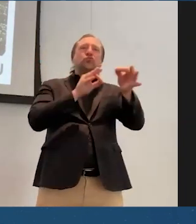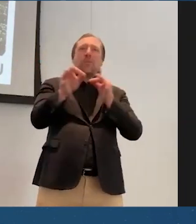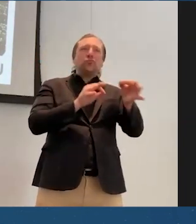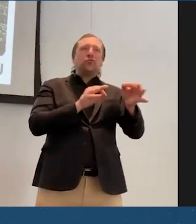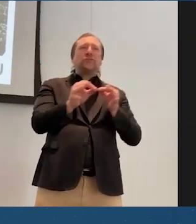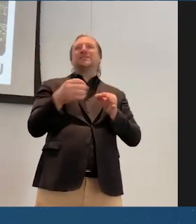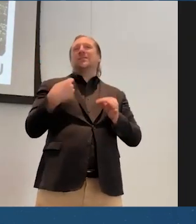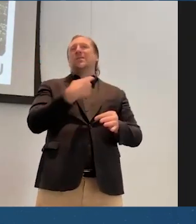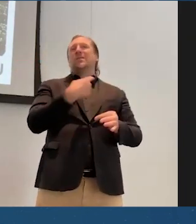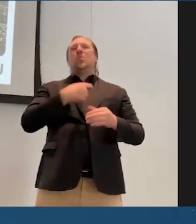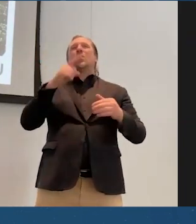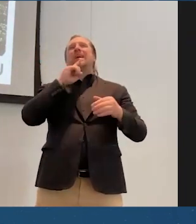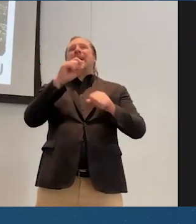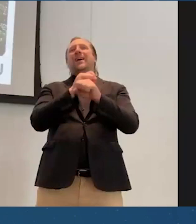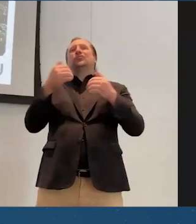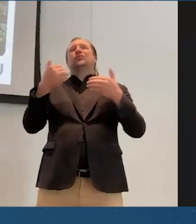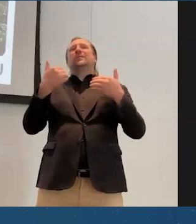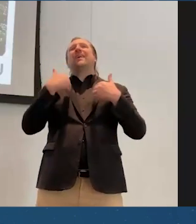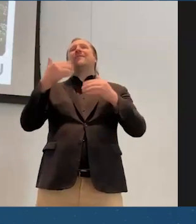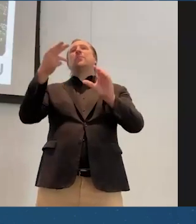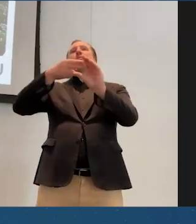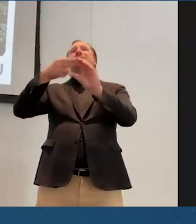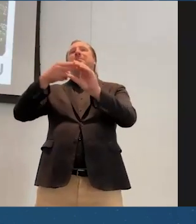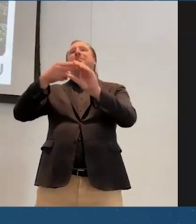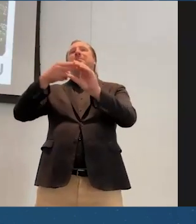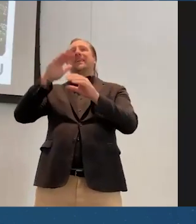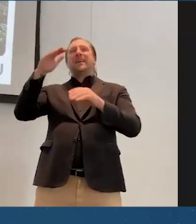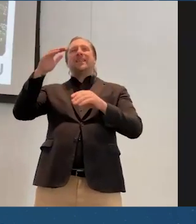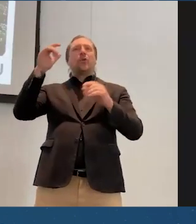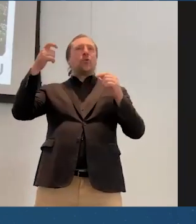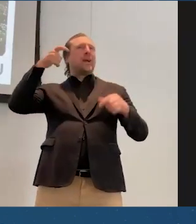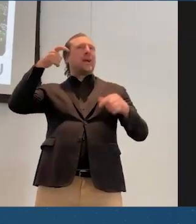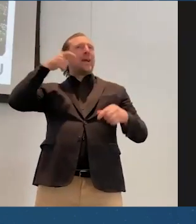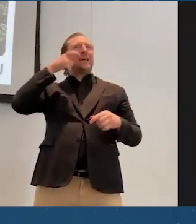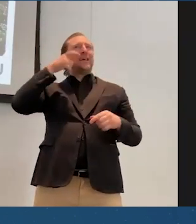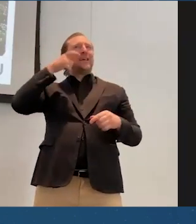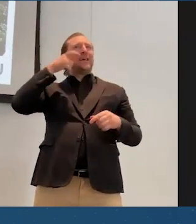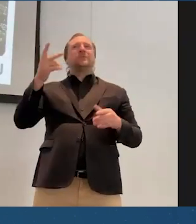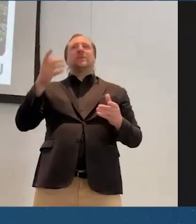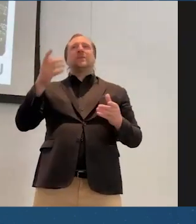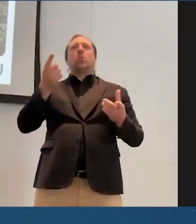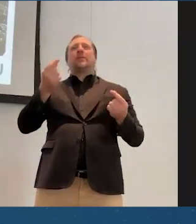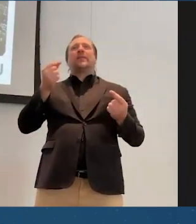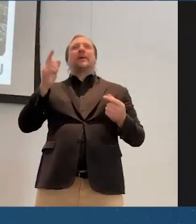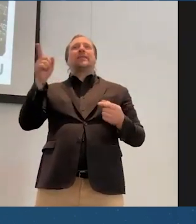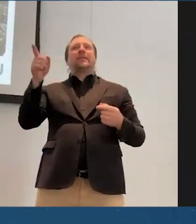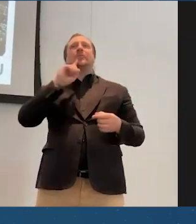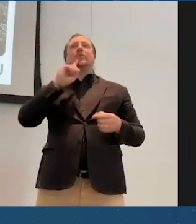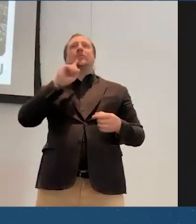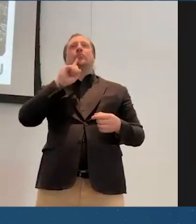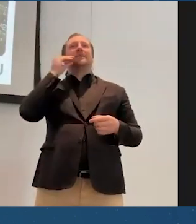We do actually have all participants get in our headset and see what they do experience, share those thoughts.